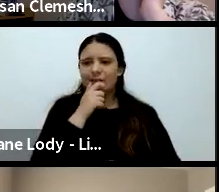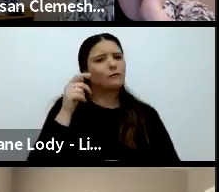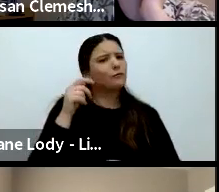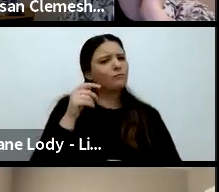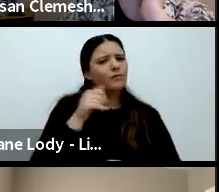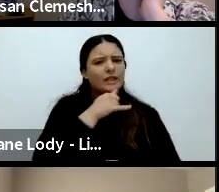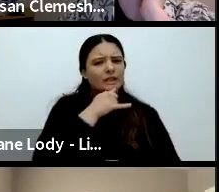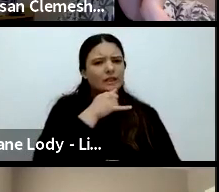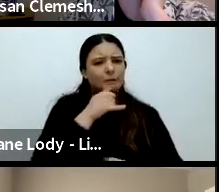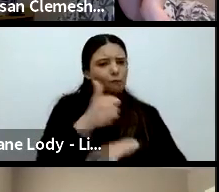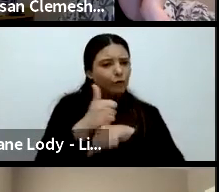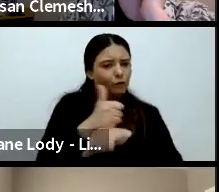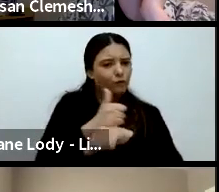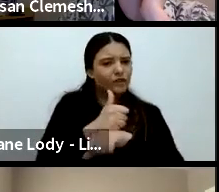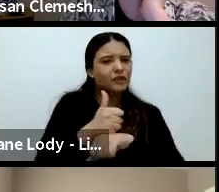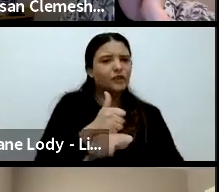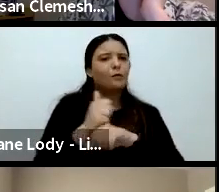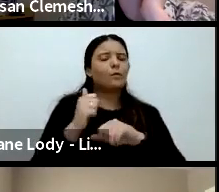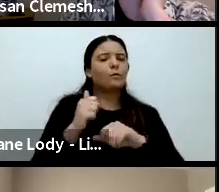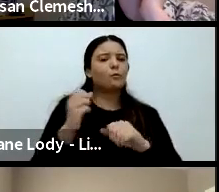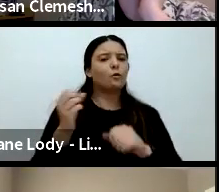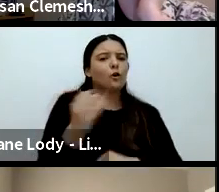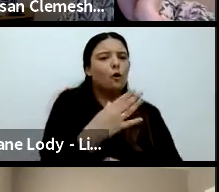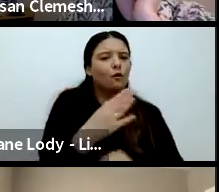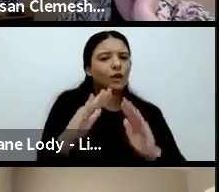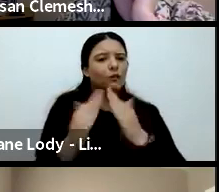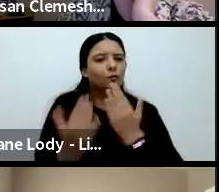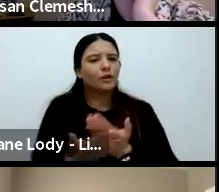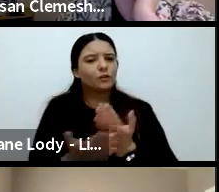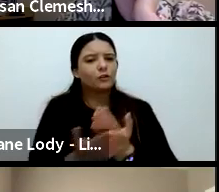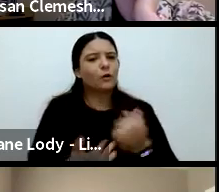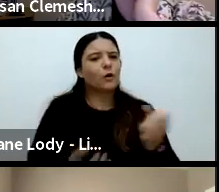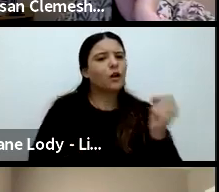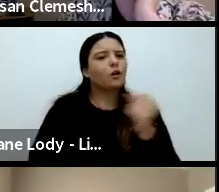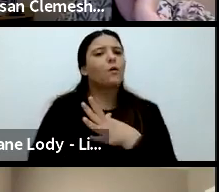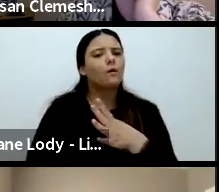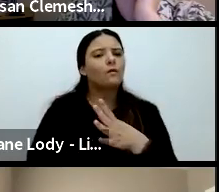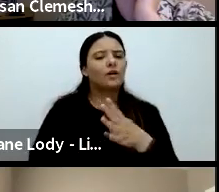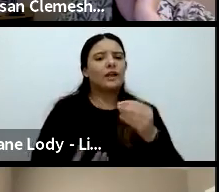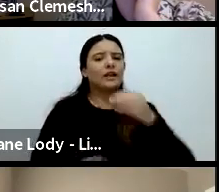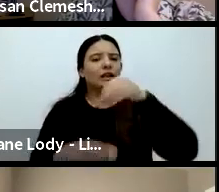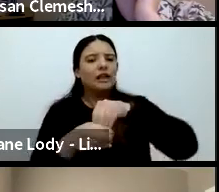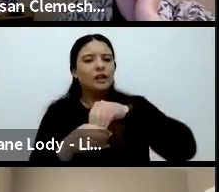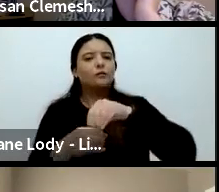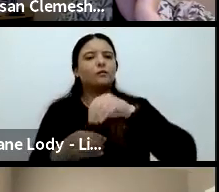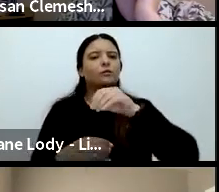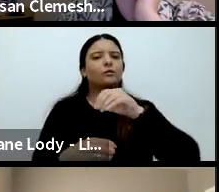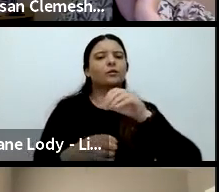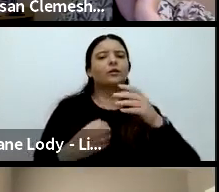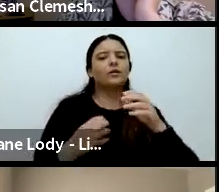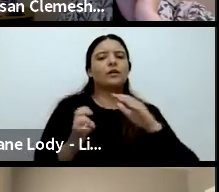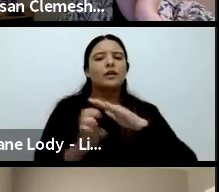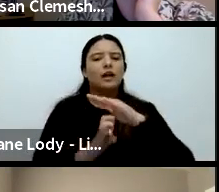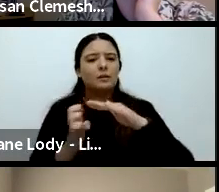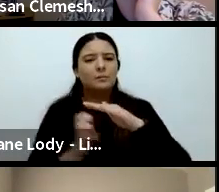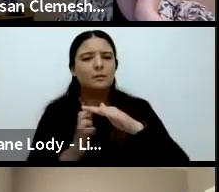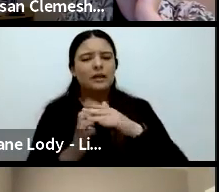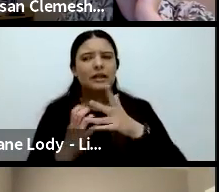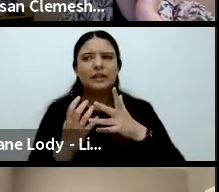university faculty and talk. about about what schools should be doing what schools should be doing. And I think one of the problems and And I think one of the problems and in teacher Ed is that we don't have to do with deal with